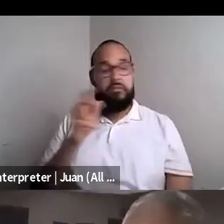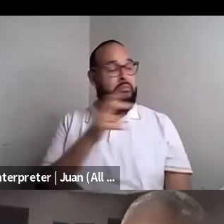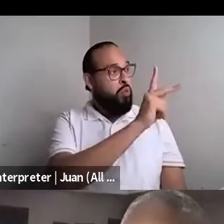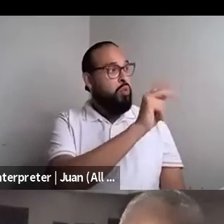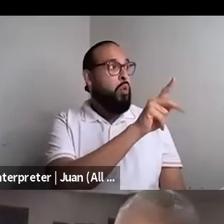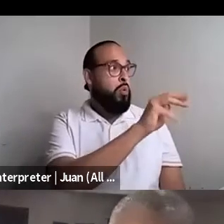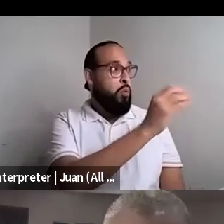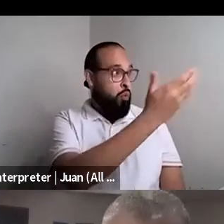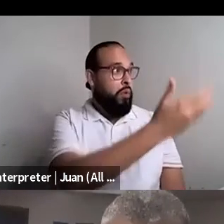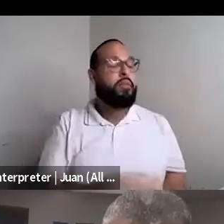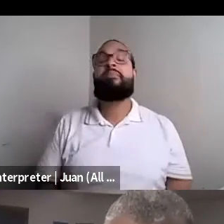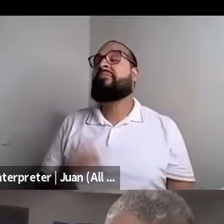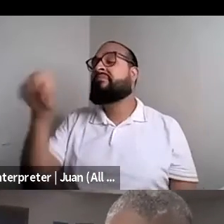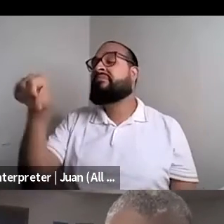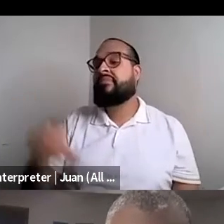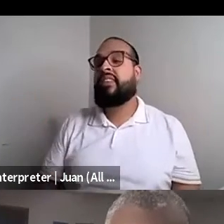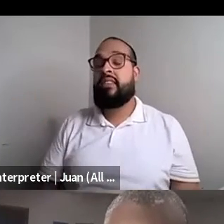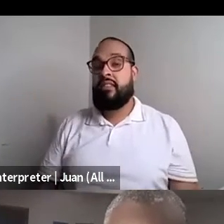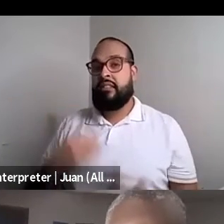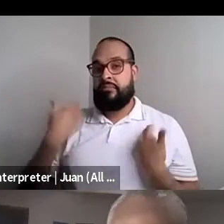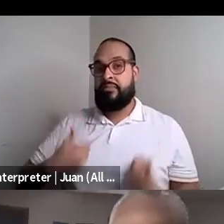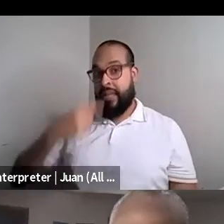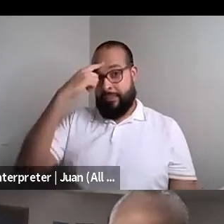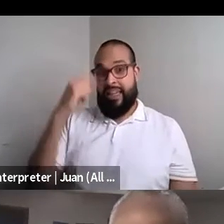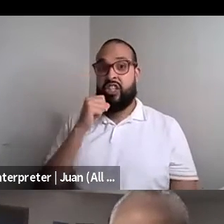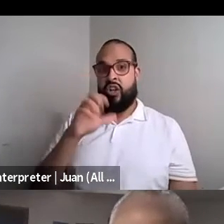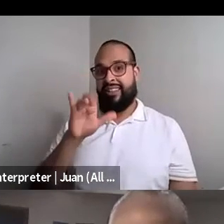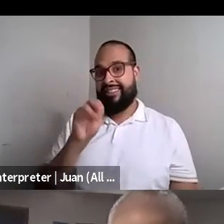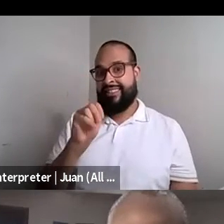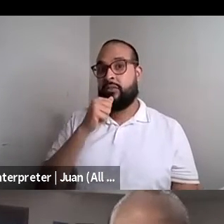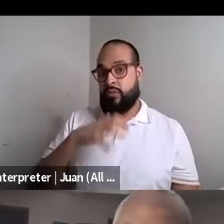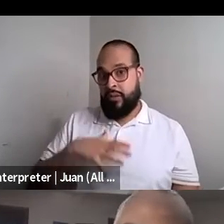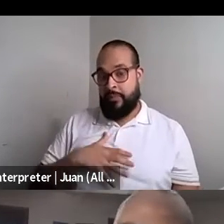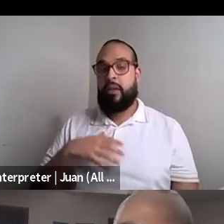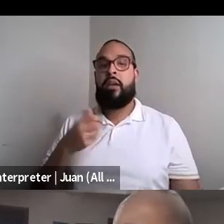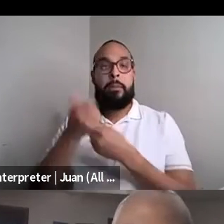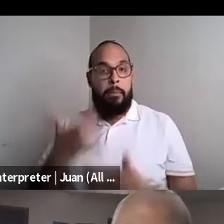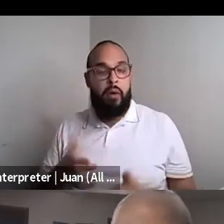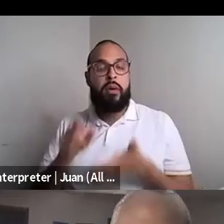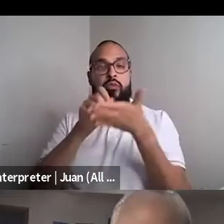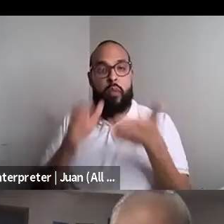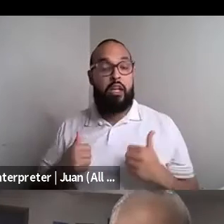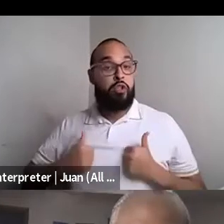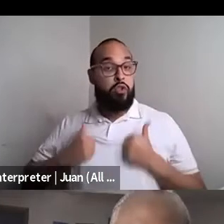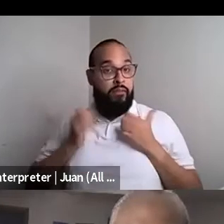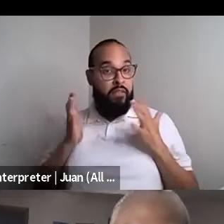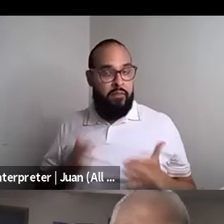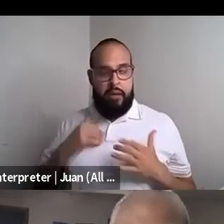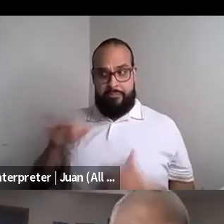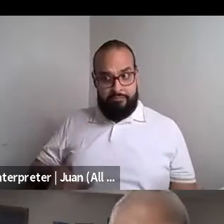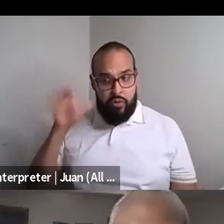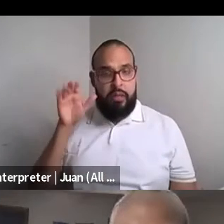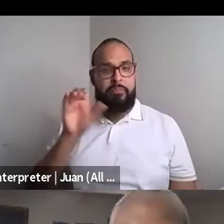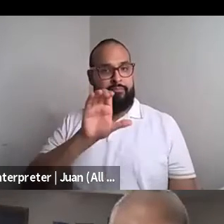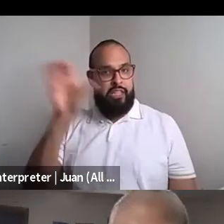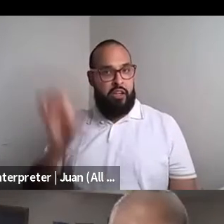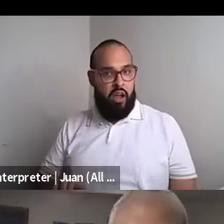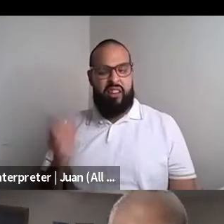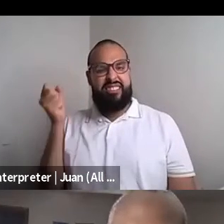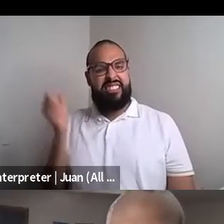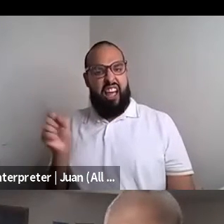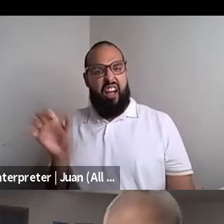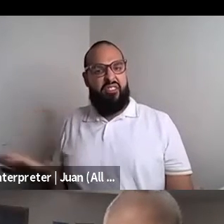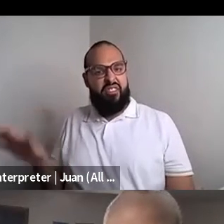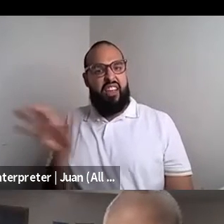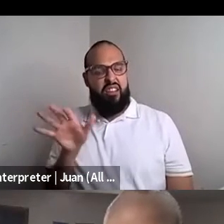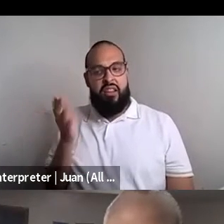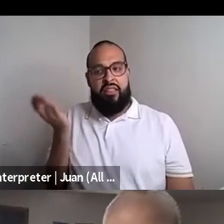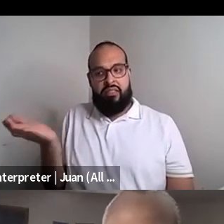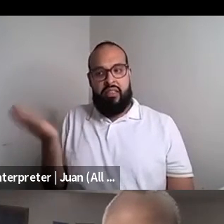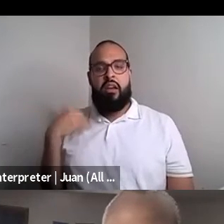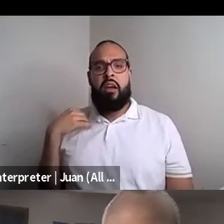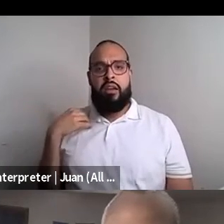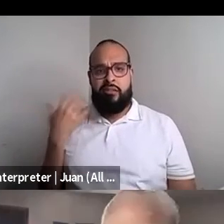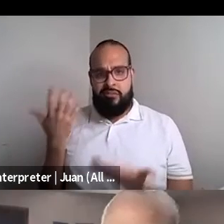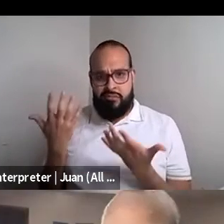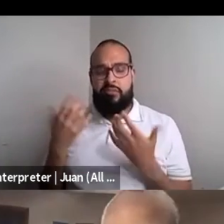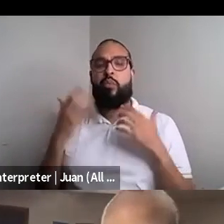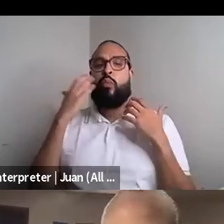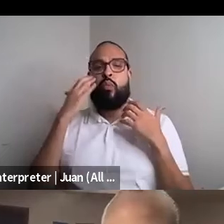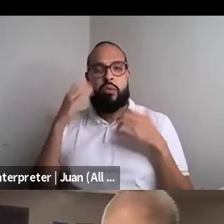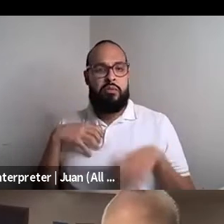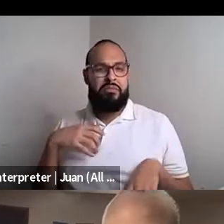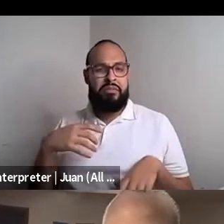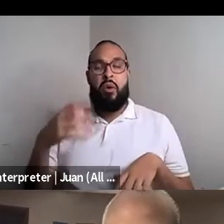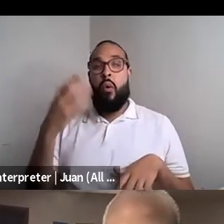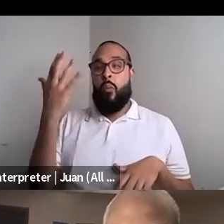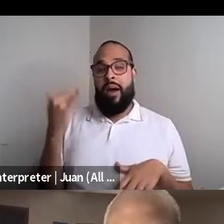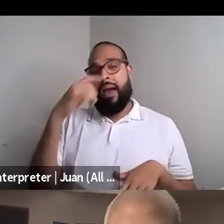Kokumo: Yeah. So as a black man to woman poet, writer and survivor. I grew up in like Chicago's South Side like woman with a why black lesbian poetry scene, and it was traumatizing